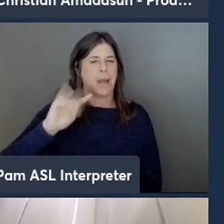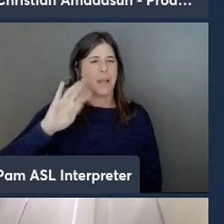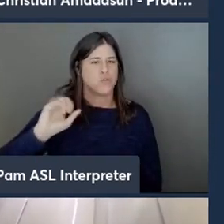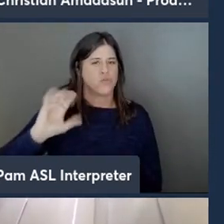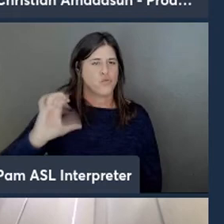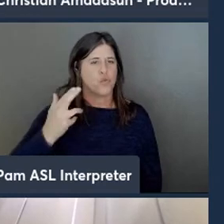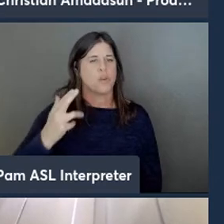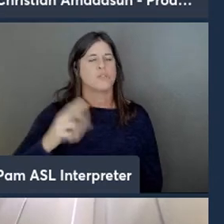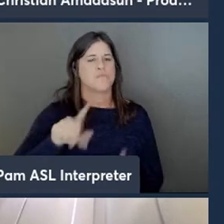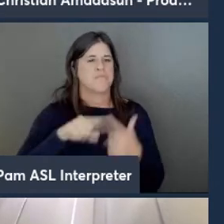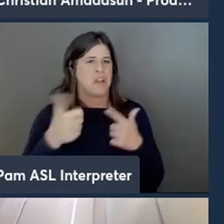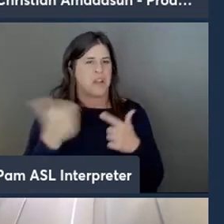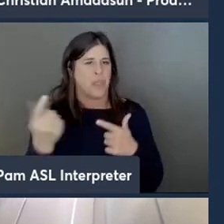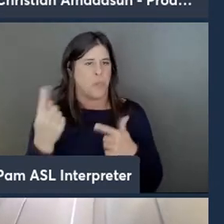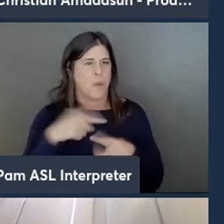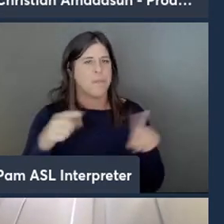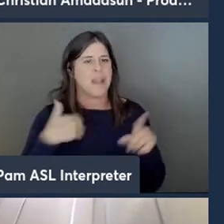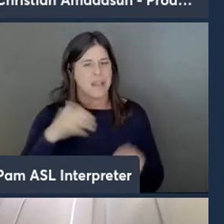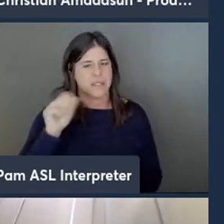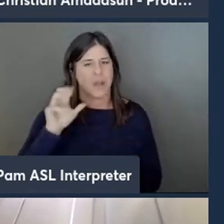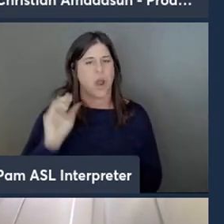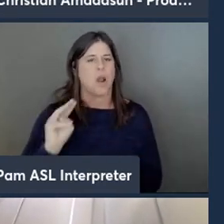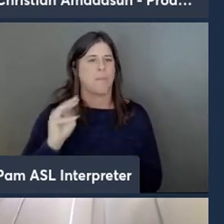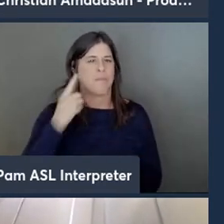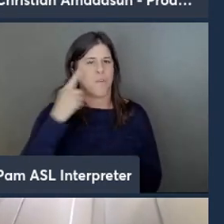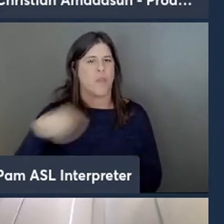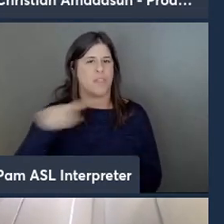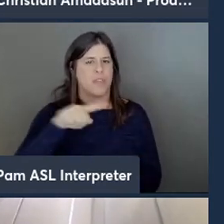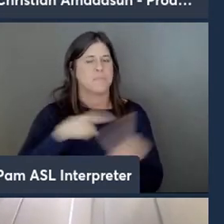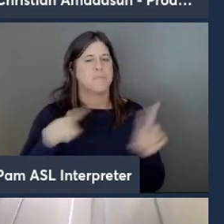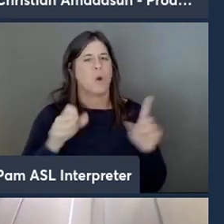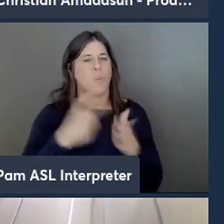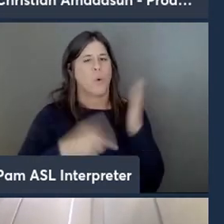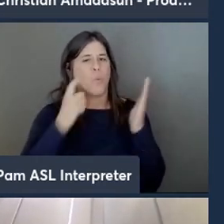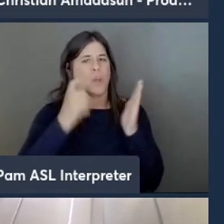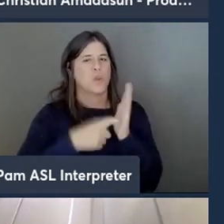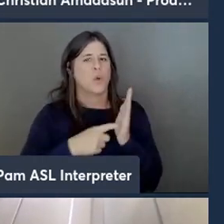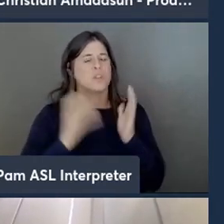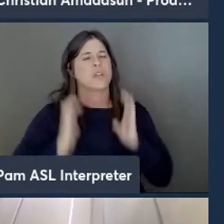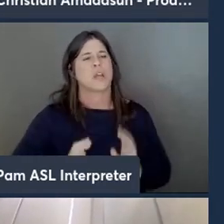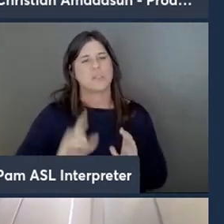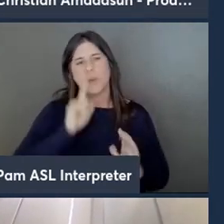Okay. It has an omni for this, but what we see where customers really are excited about this,